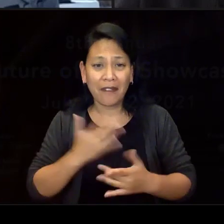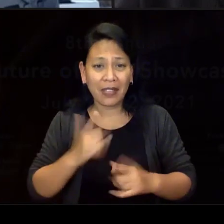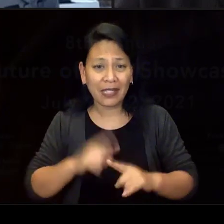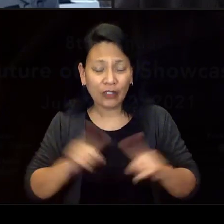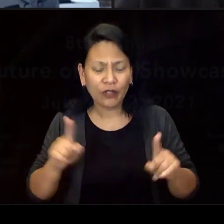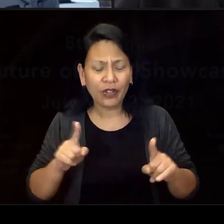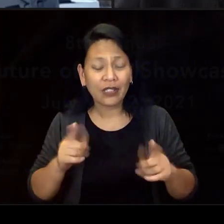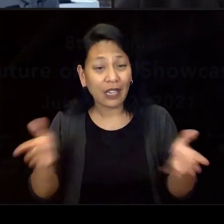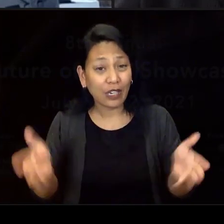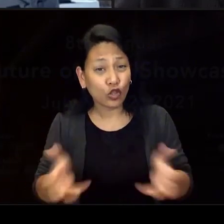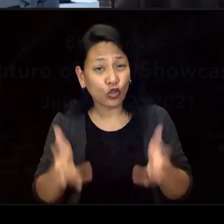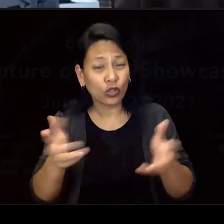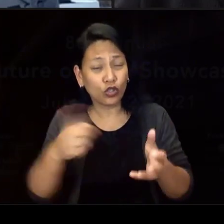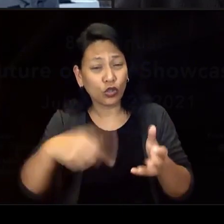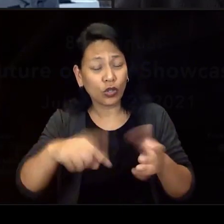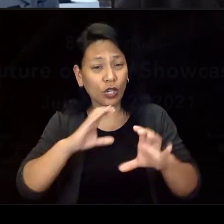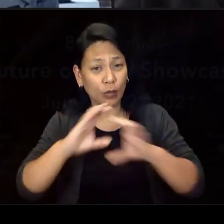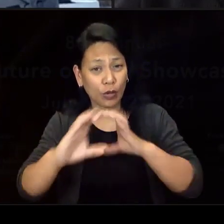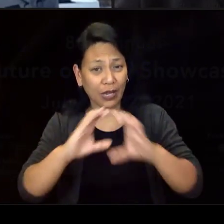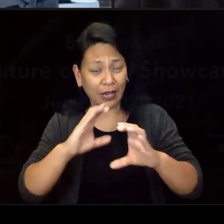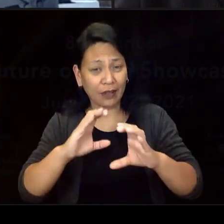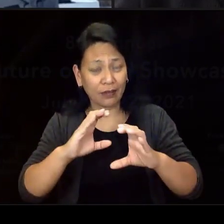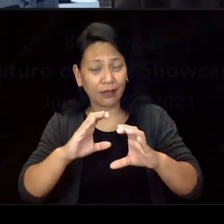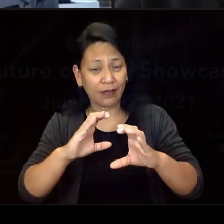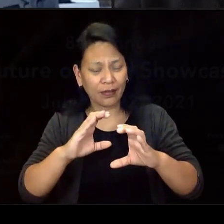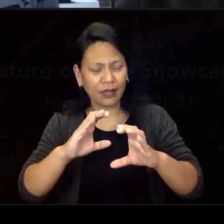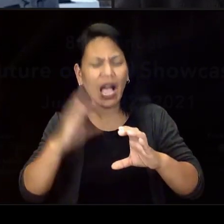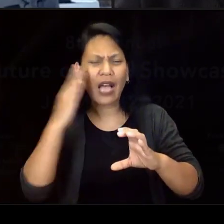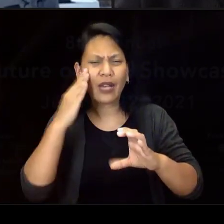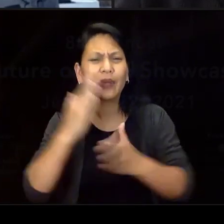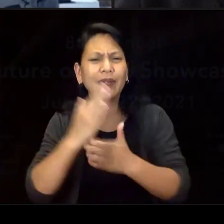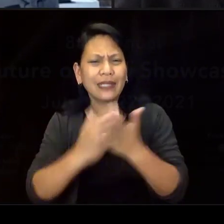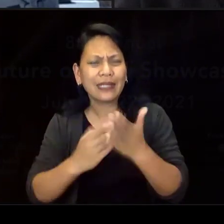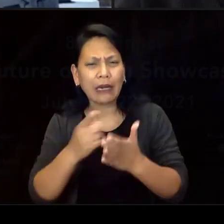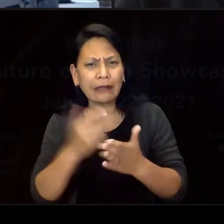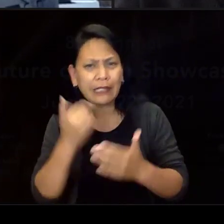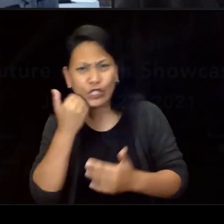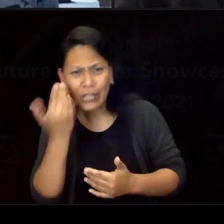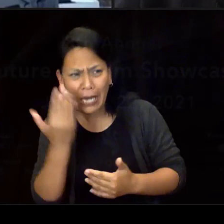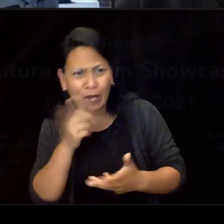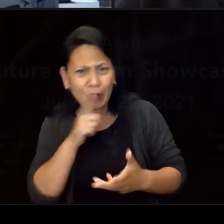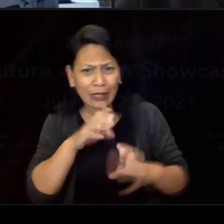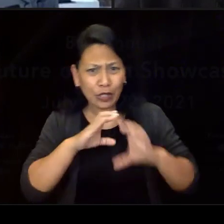I would, I always say never be afraid to communicate, but I know it can be intimidating with all the power dynamics